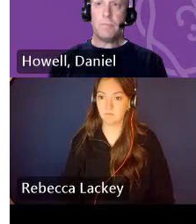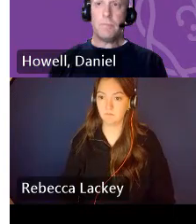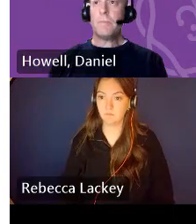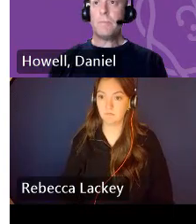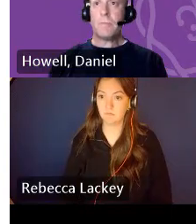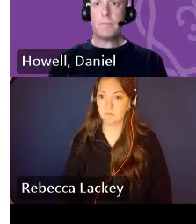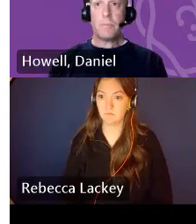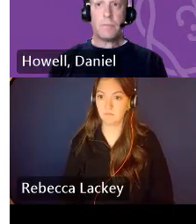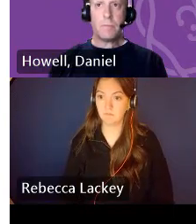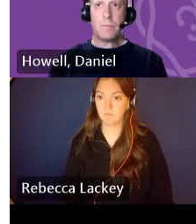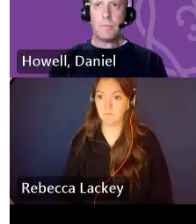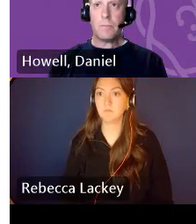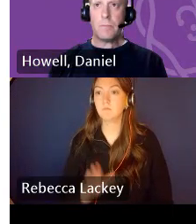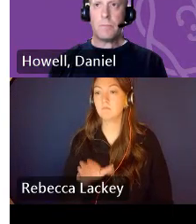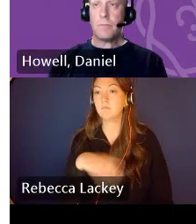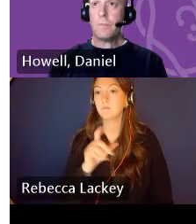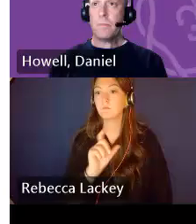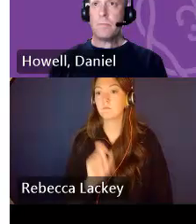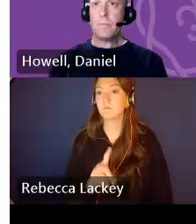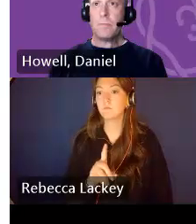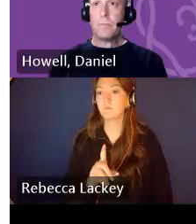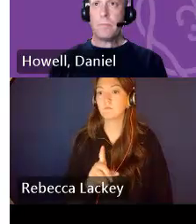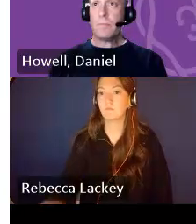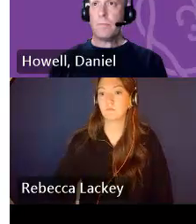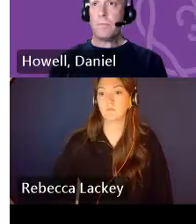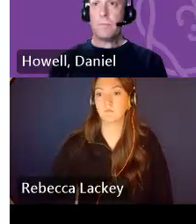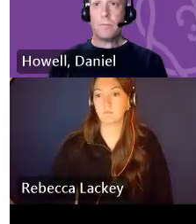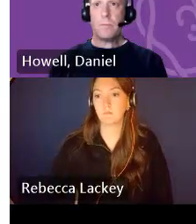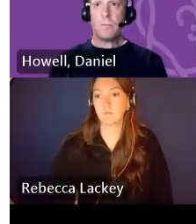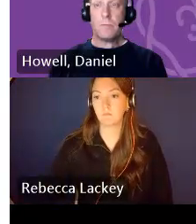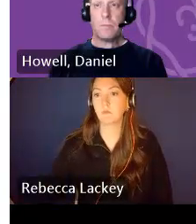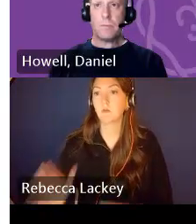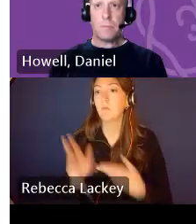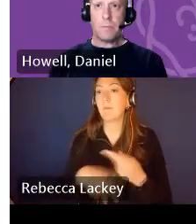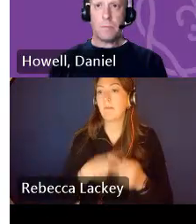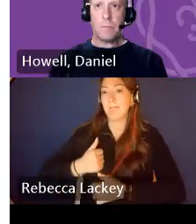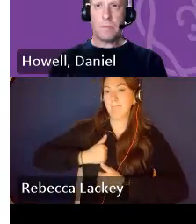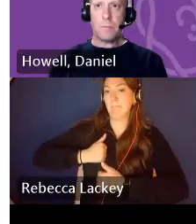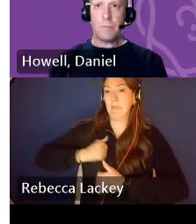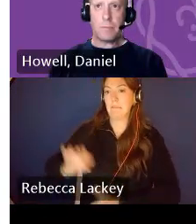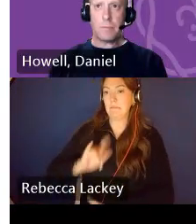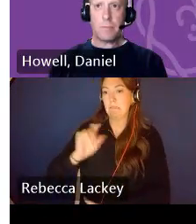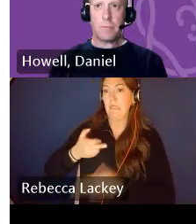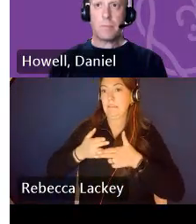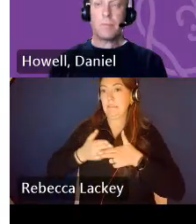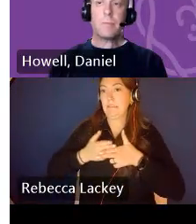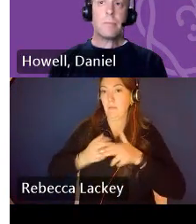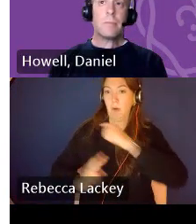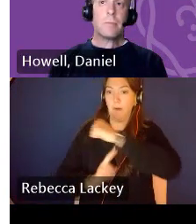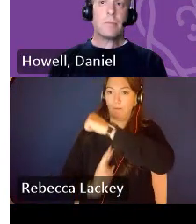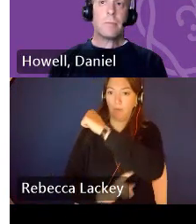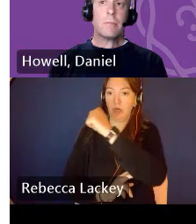Um a question is about um what about a military type temporary bridge in parallel to the current